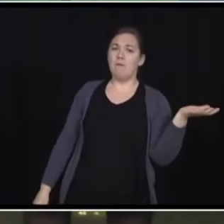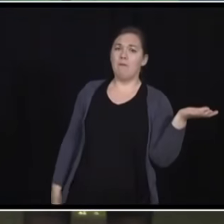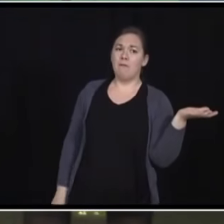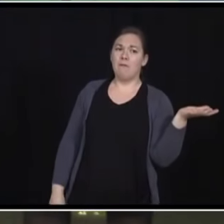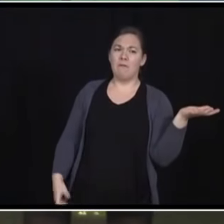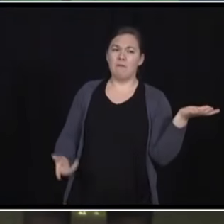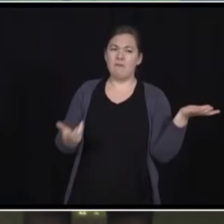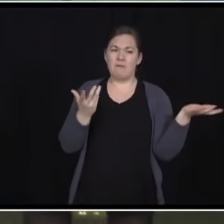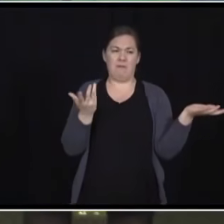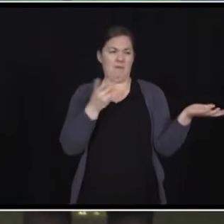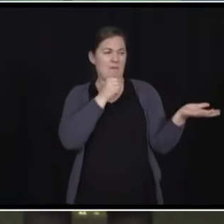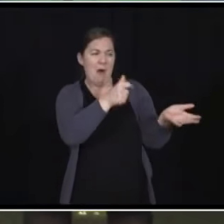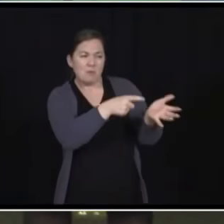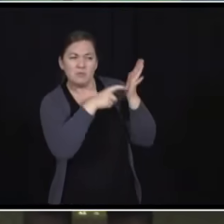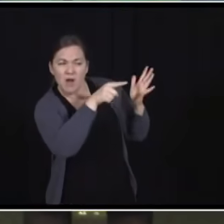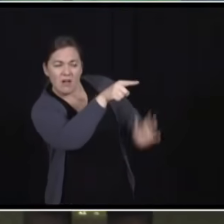They sell groceries but they consult other things